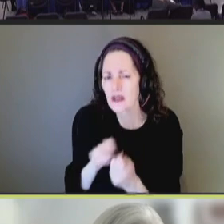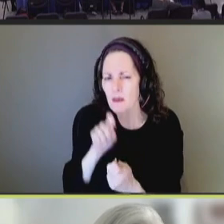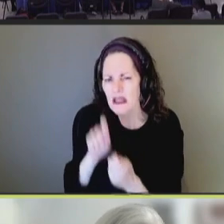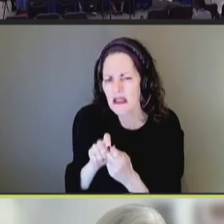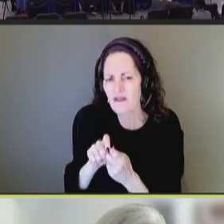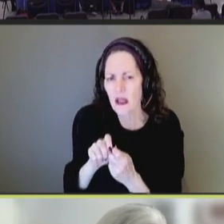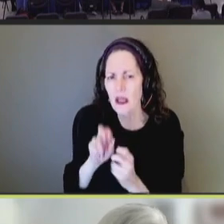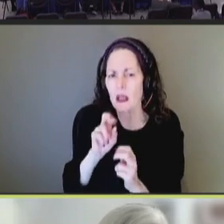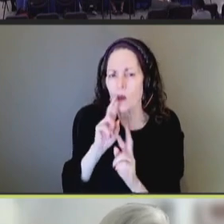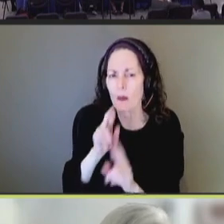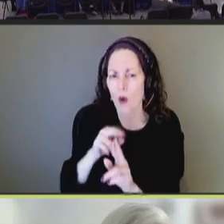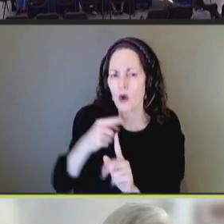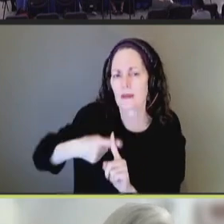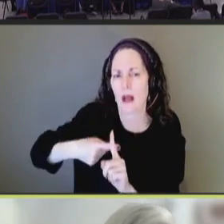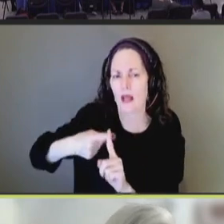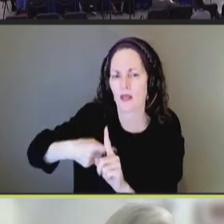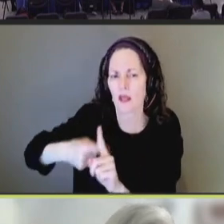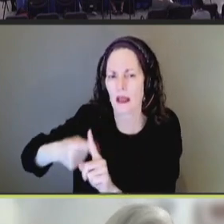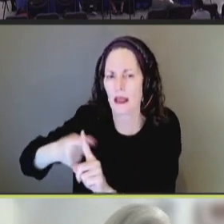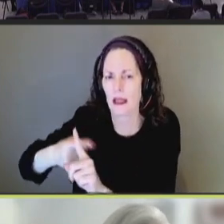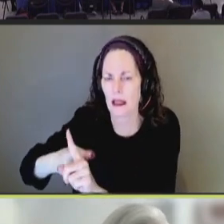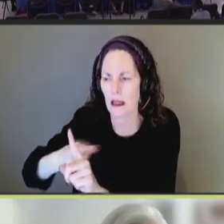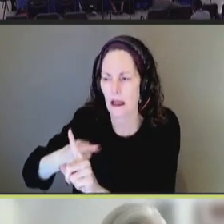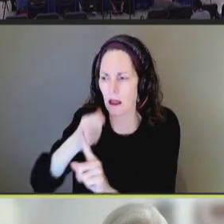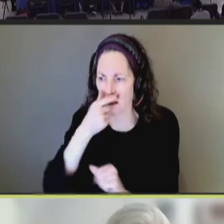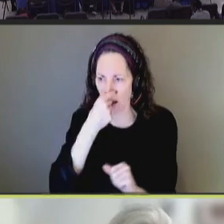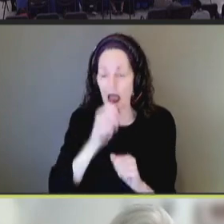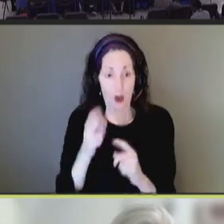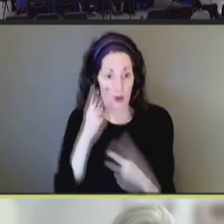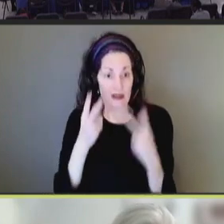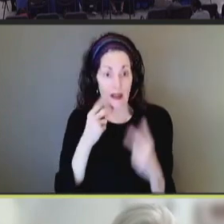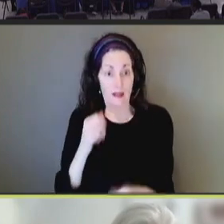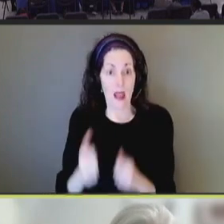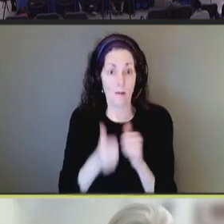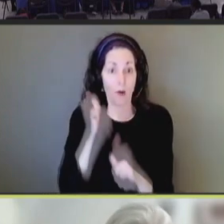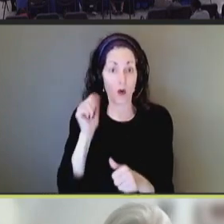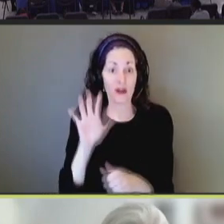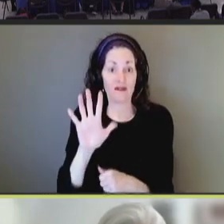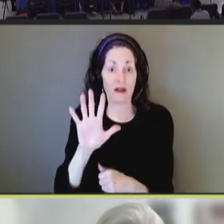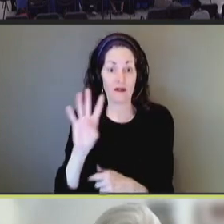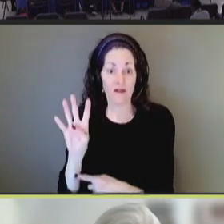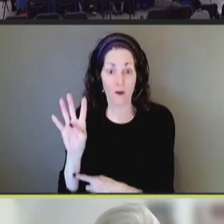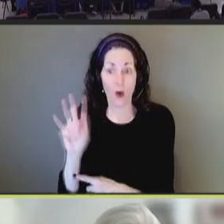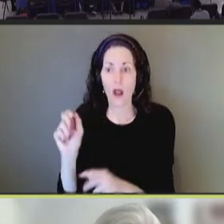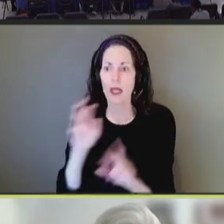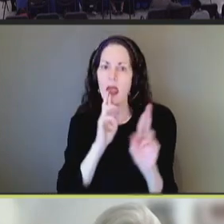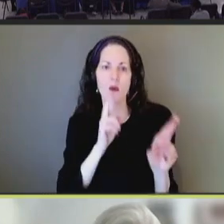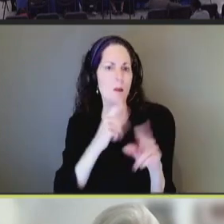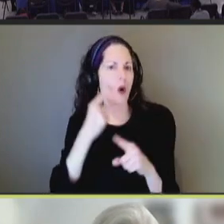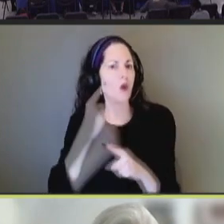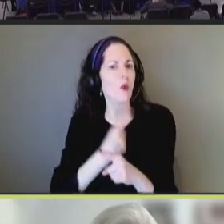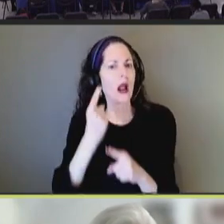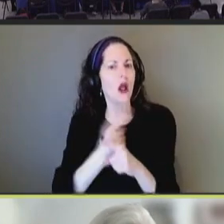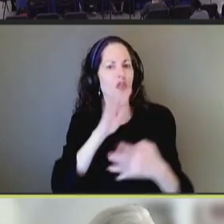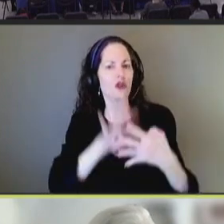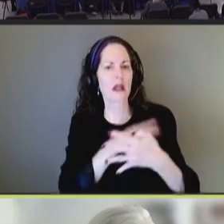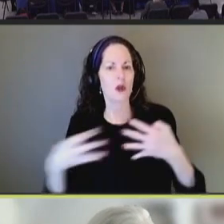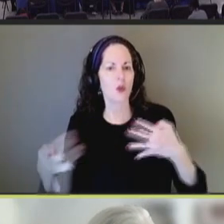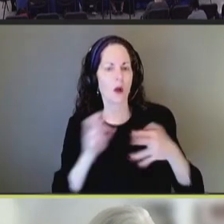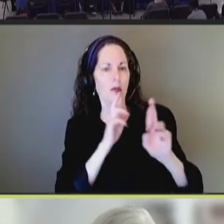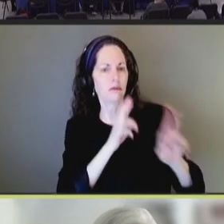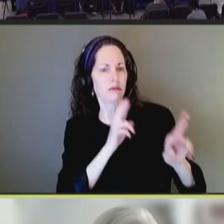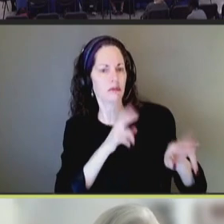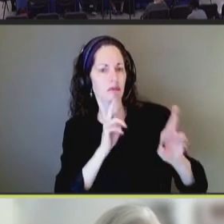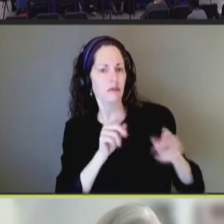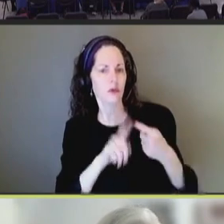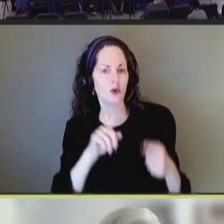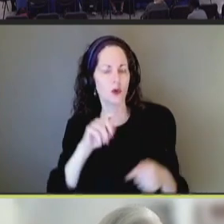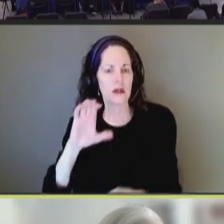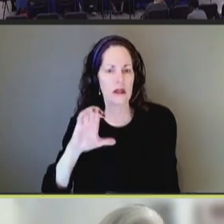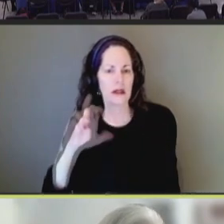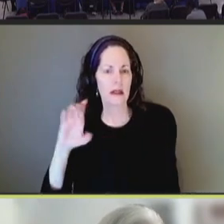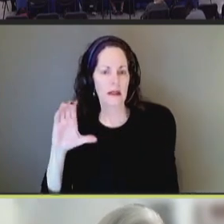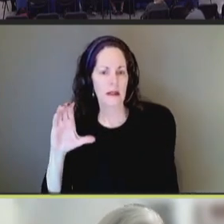from the table at the bottom that most of the 54 jurisdictions are reporting regularly. Next slide.